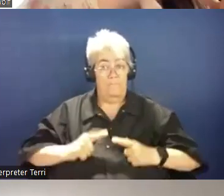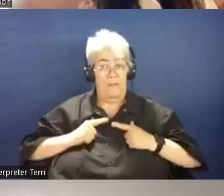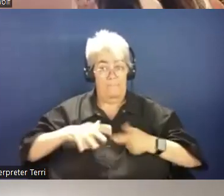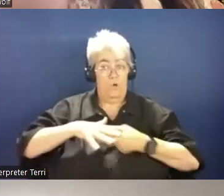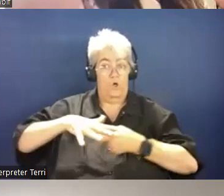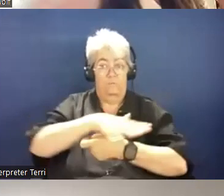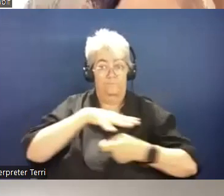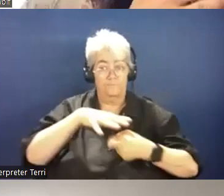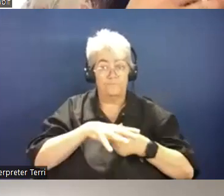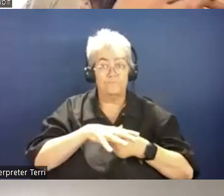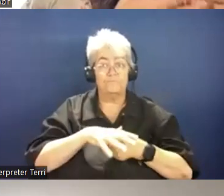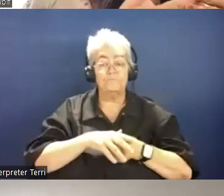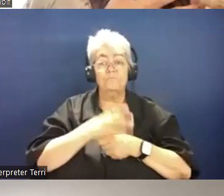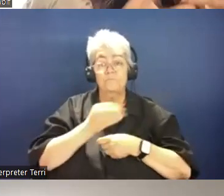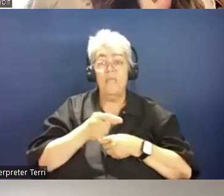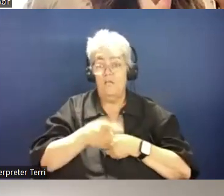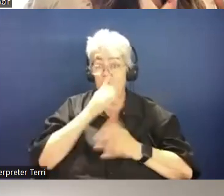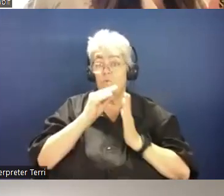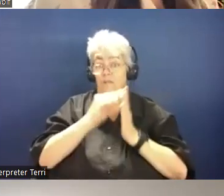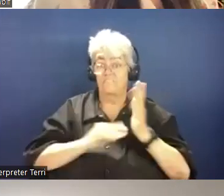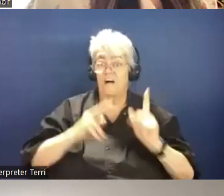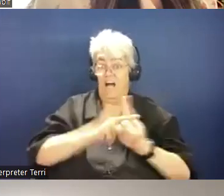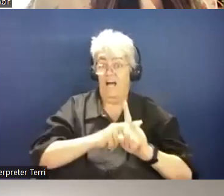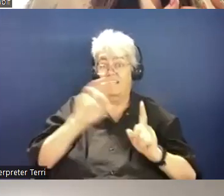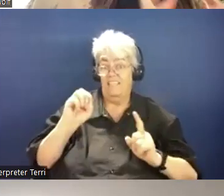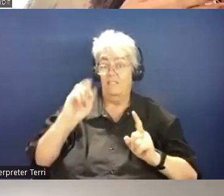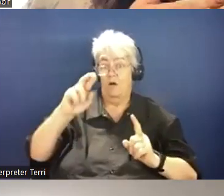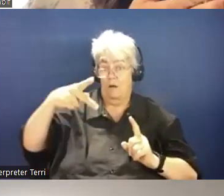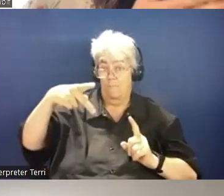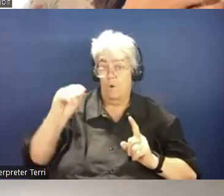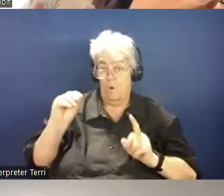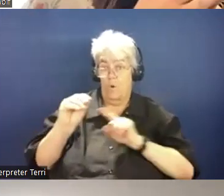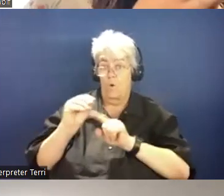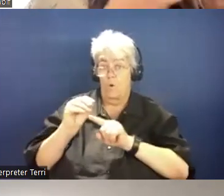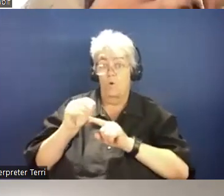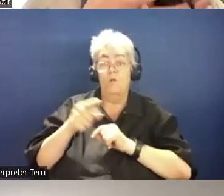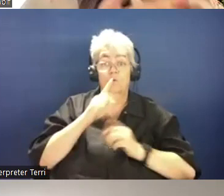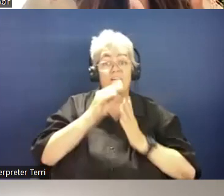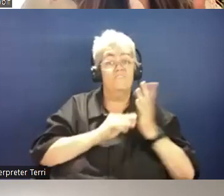who is going to file an ERPO, you can now file where either where you work or where you live,